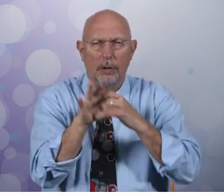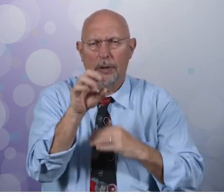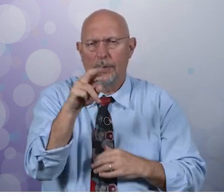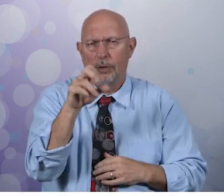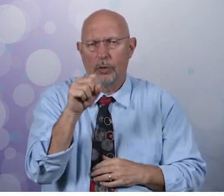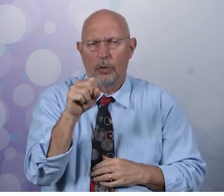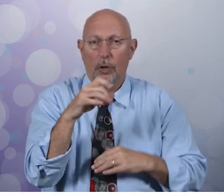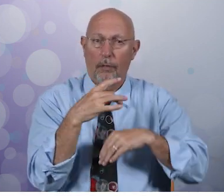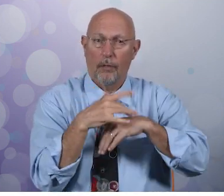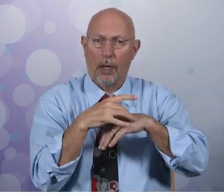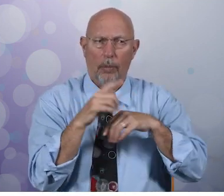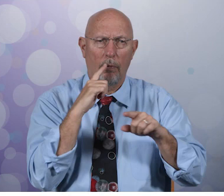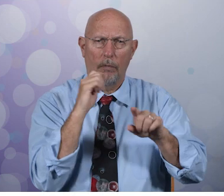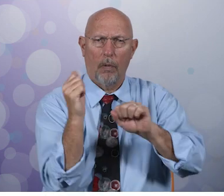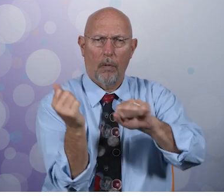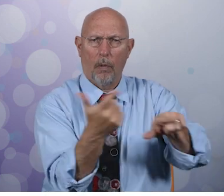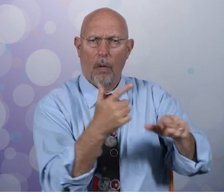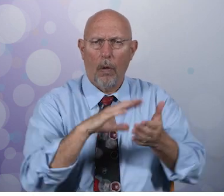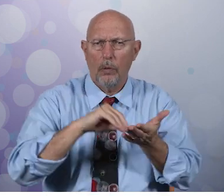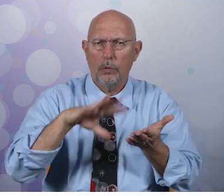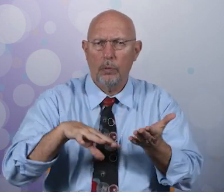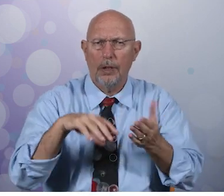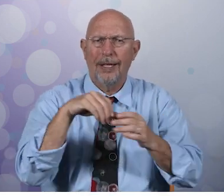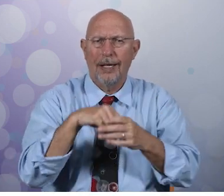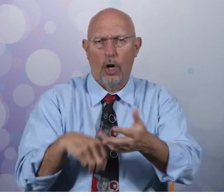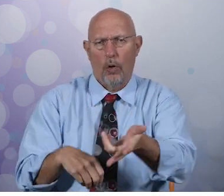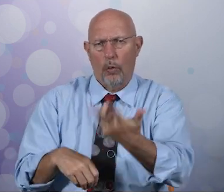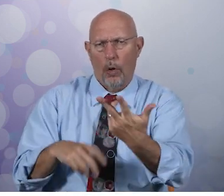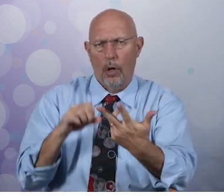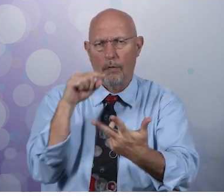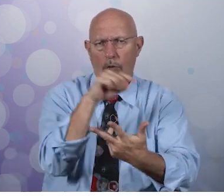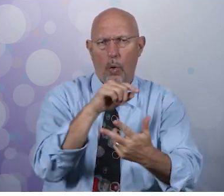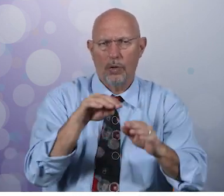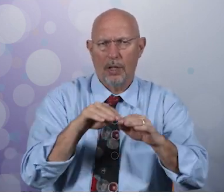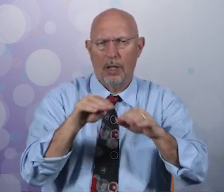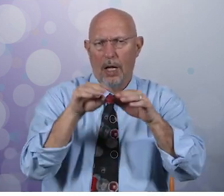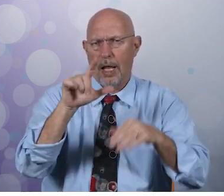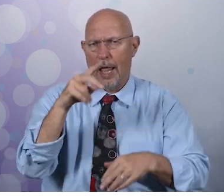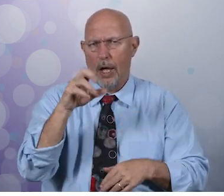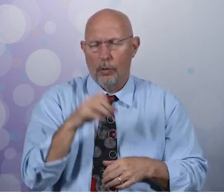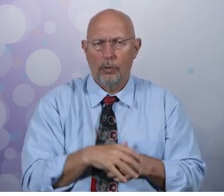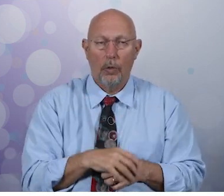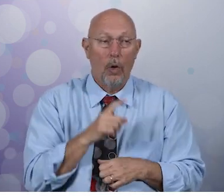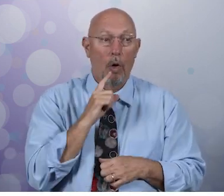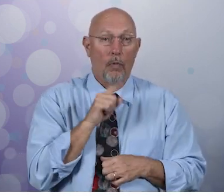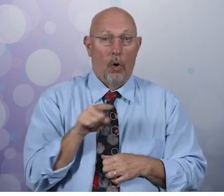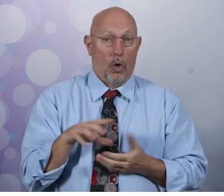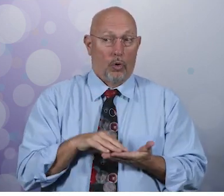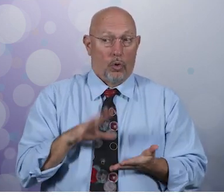available for all students in three of those layers. For students with disabilities or students